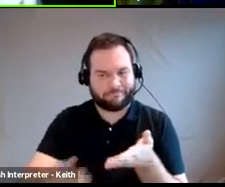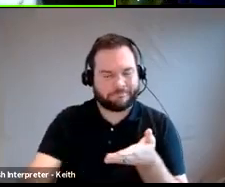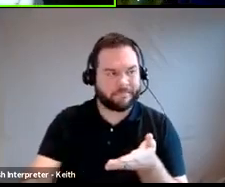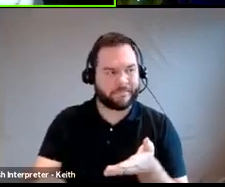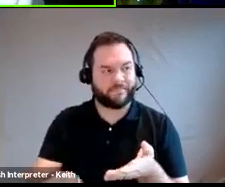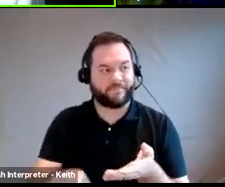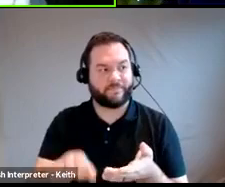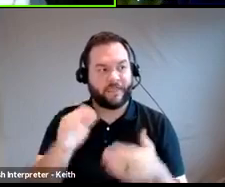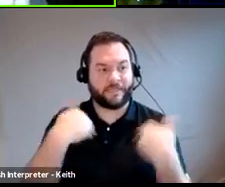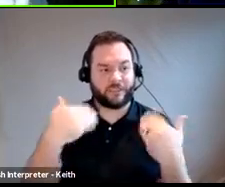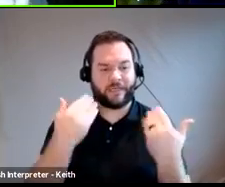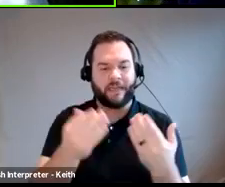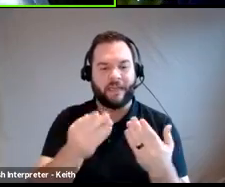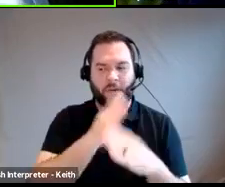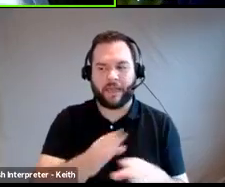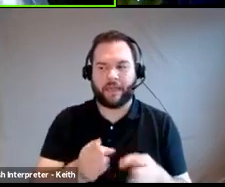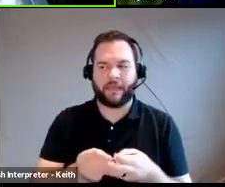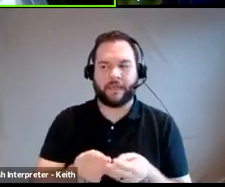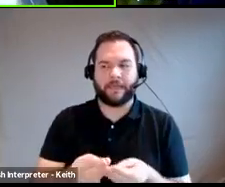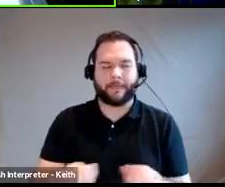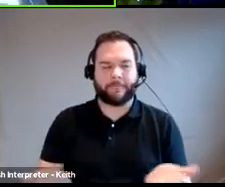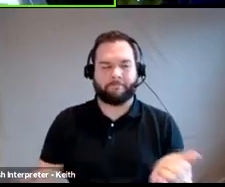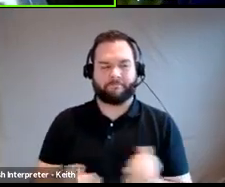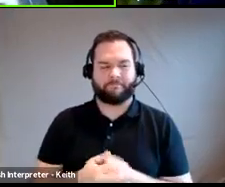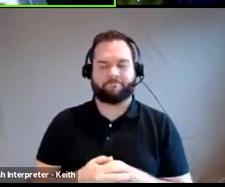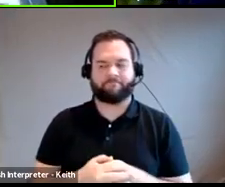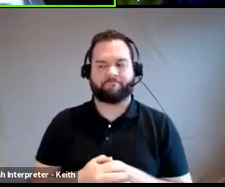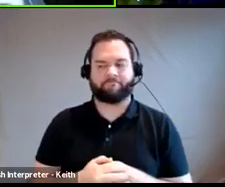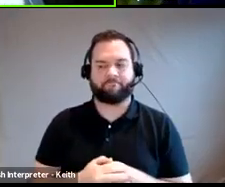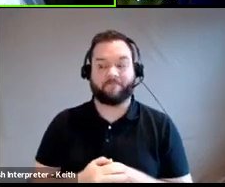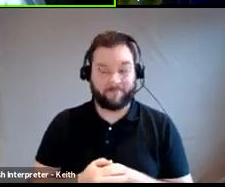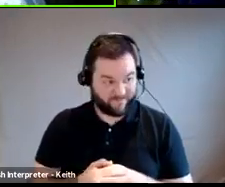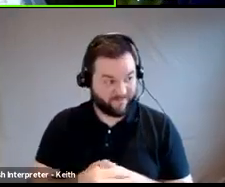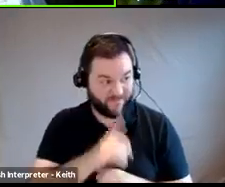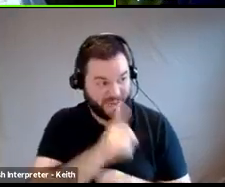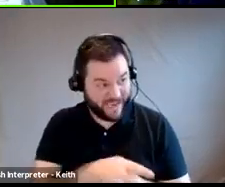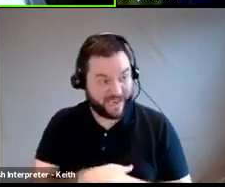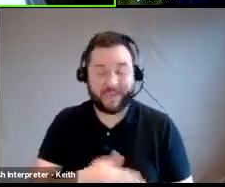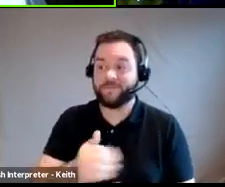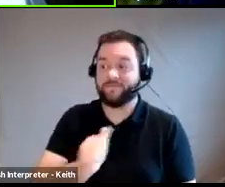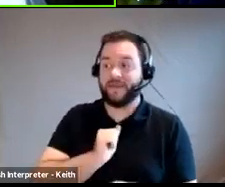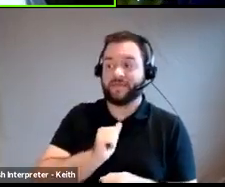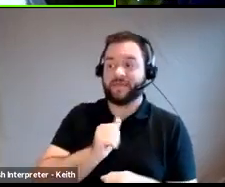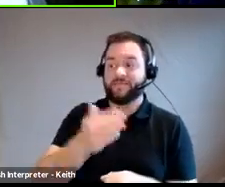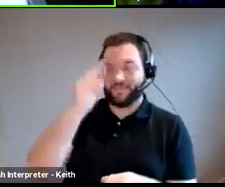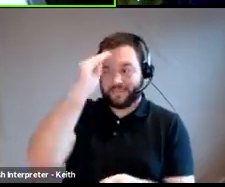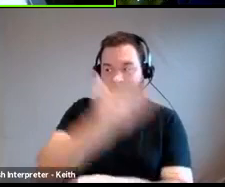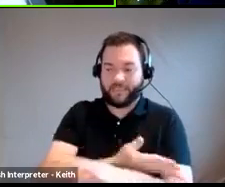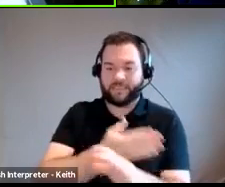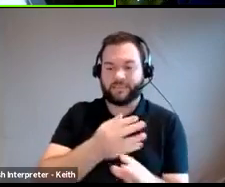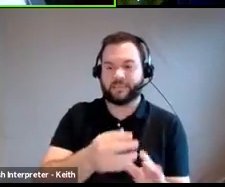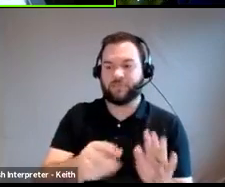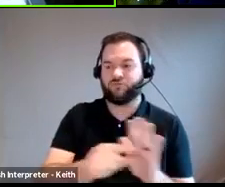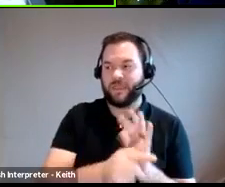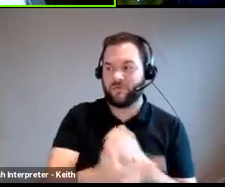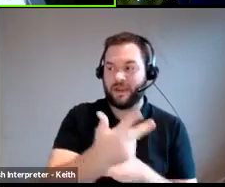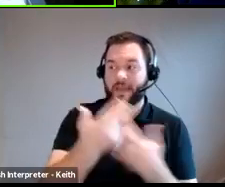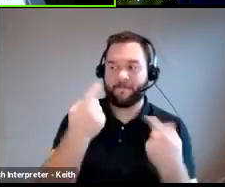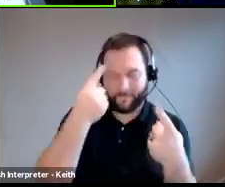face on. Unfortunately, that was a phased out quietly. I found out. Yep. It was phased out. ut in Grade, my son was in ut in Grade, my son was in grade